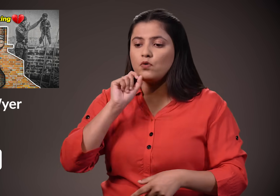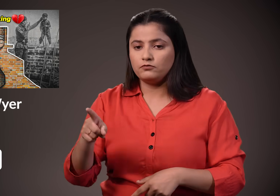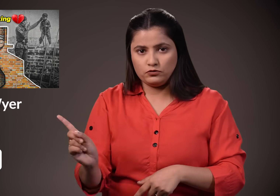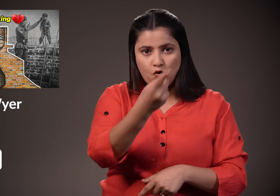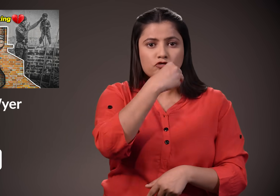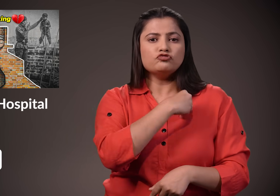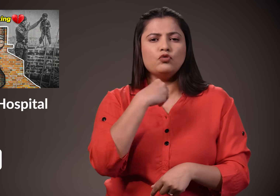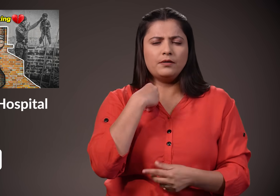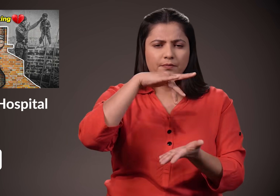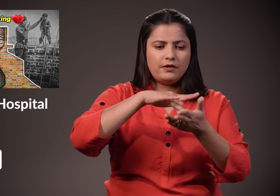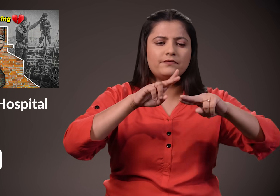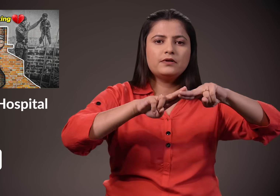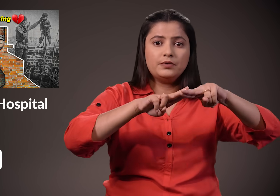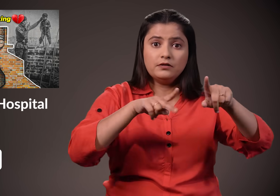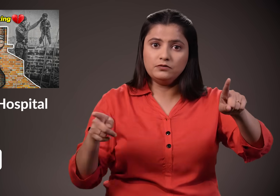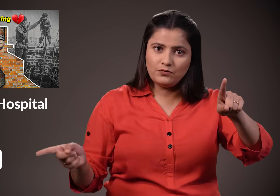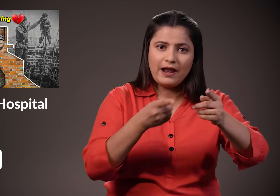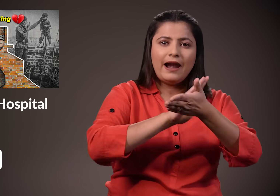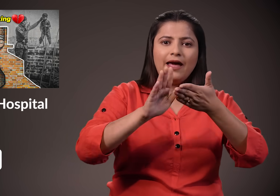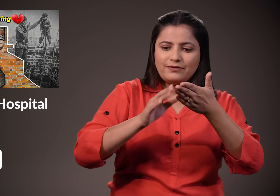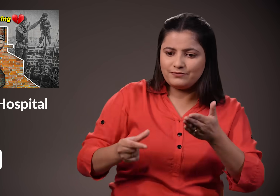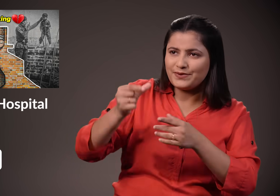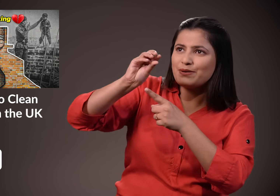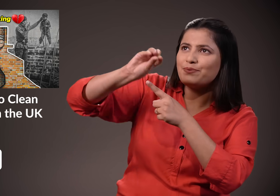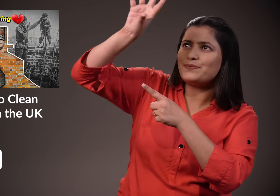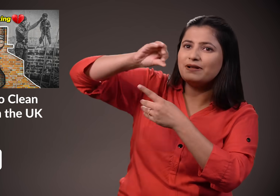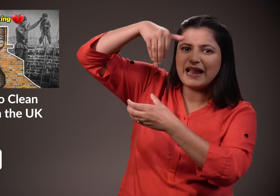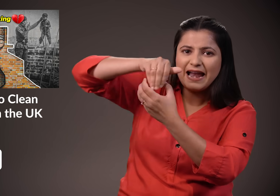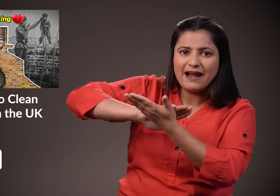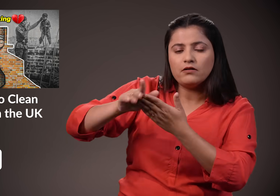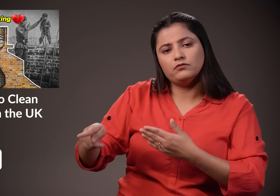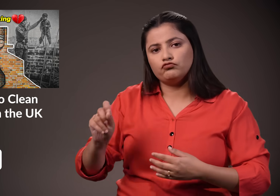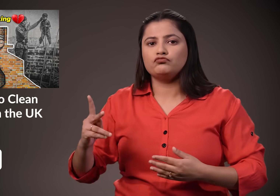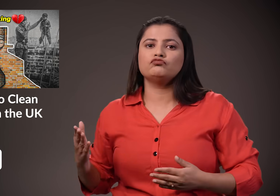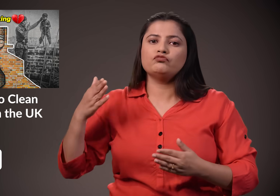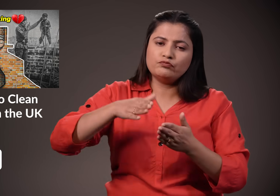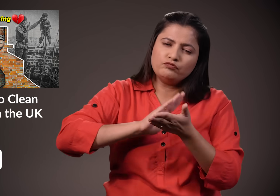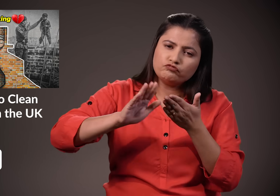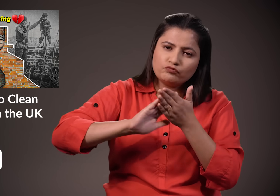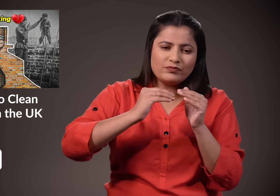George was sent to clean the chimney of Fulbourn Hospital.